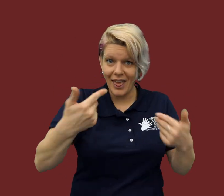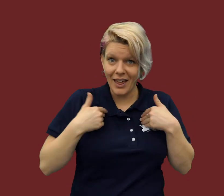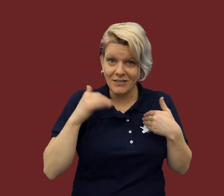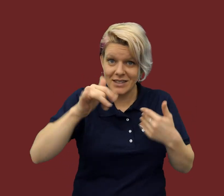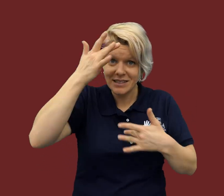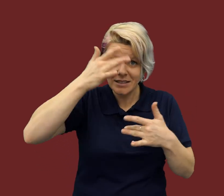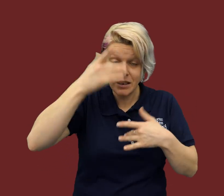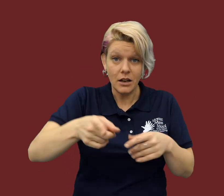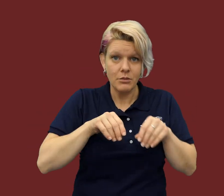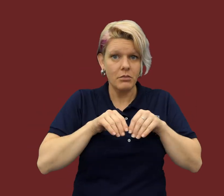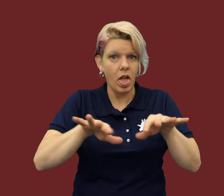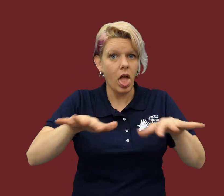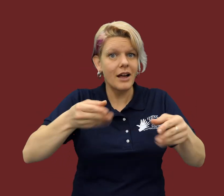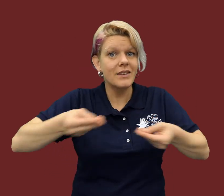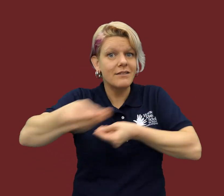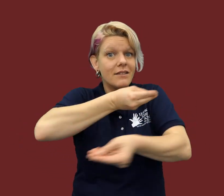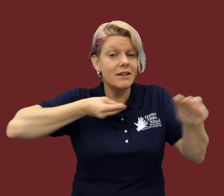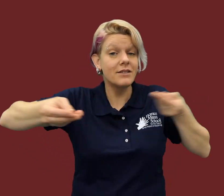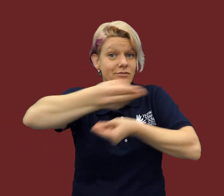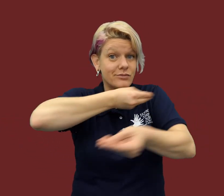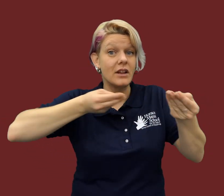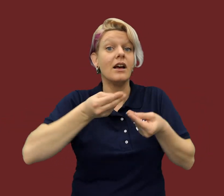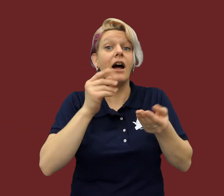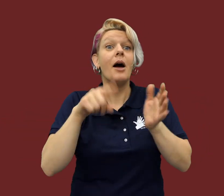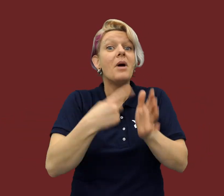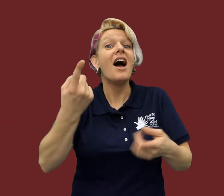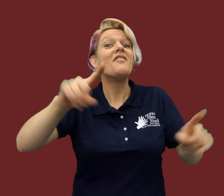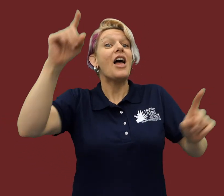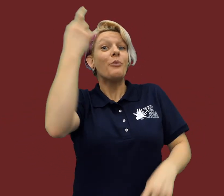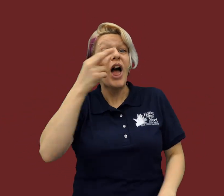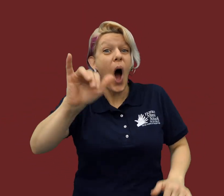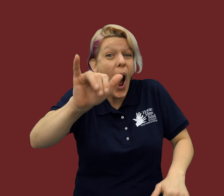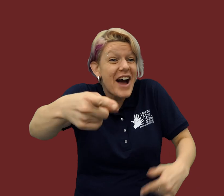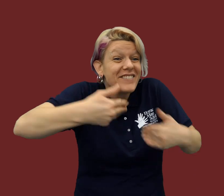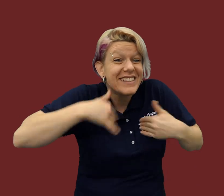As we realize that the virus is among us, it is usually too late.